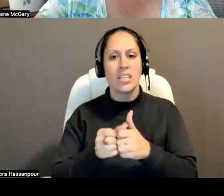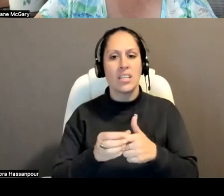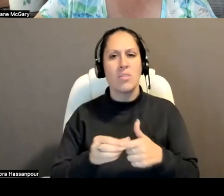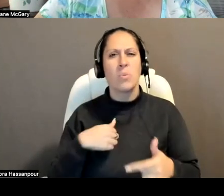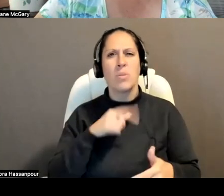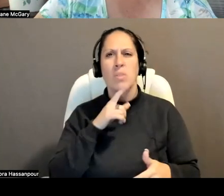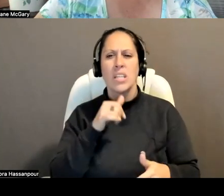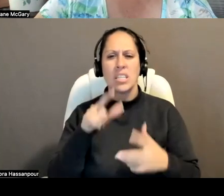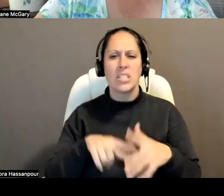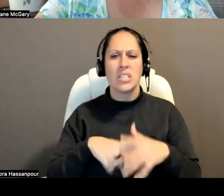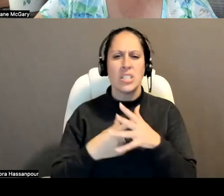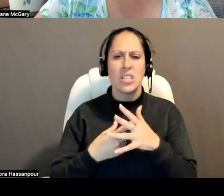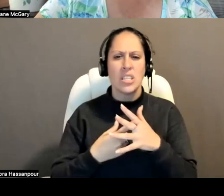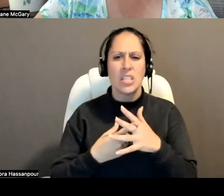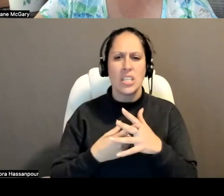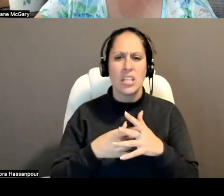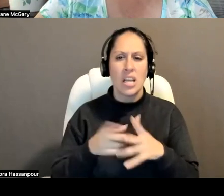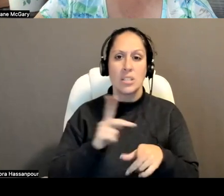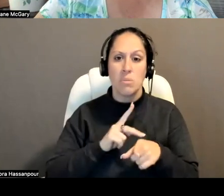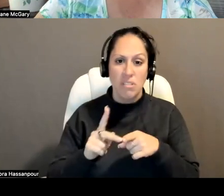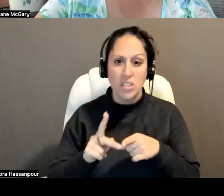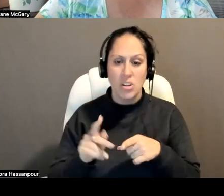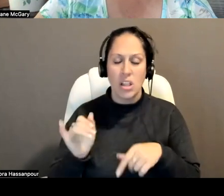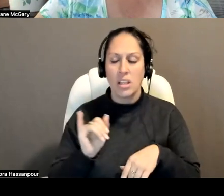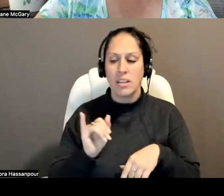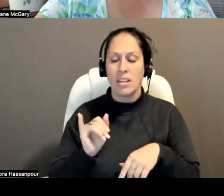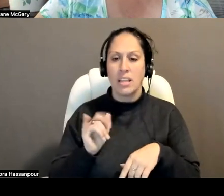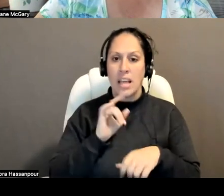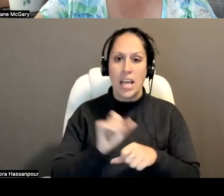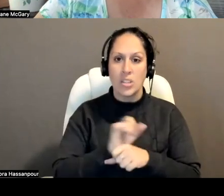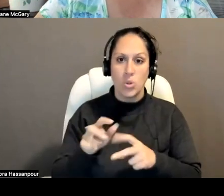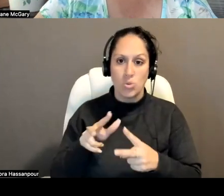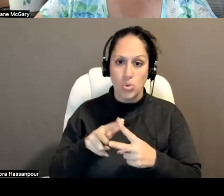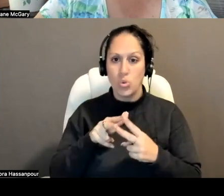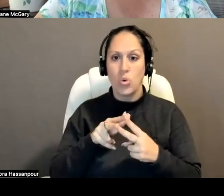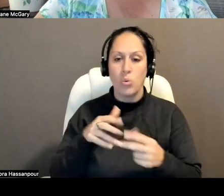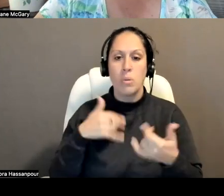really start off as a professional-- like as an actual duo. We played together a few